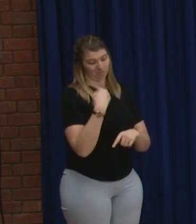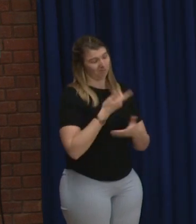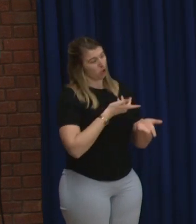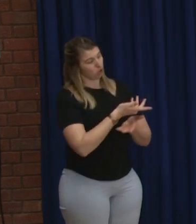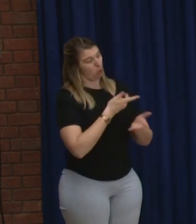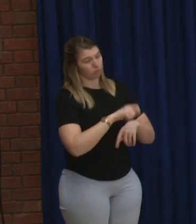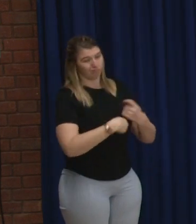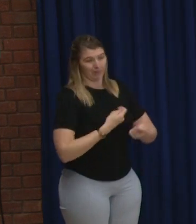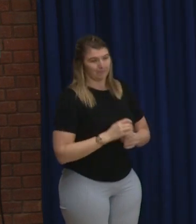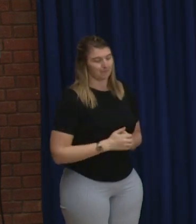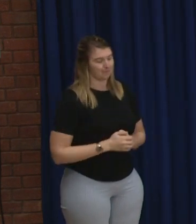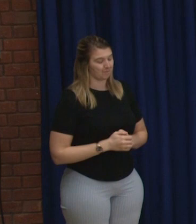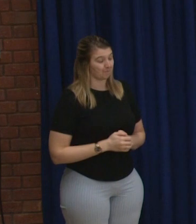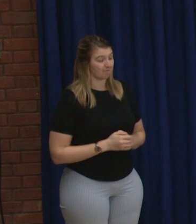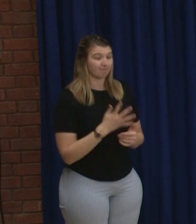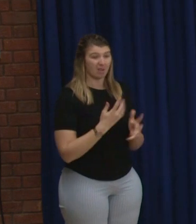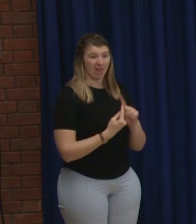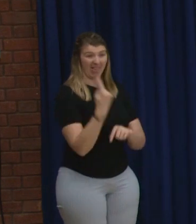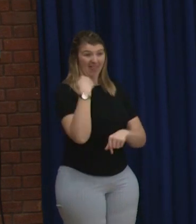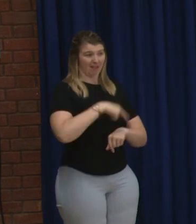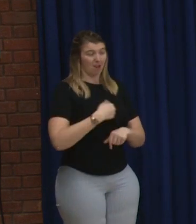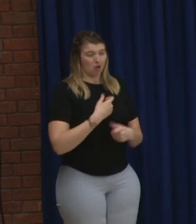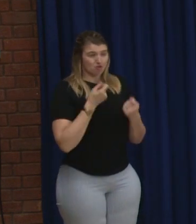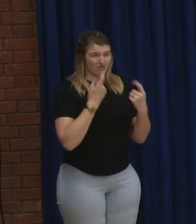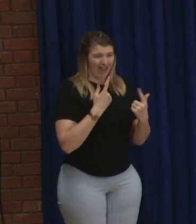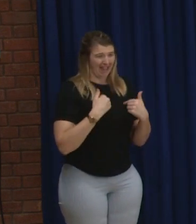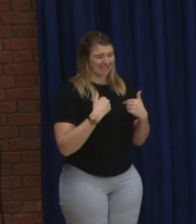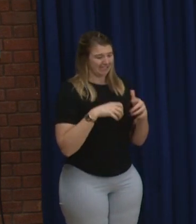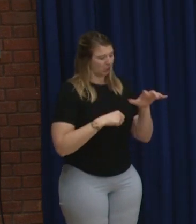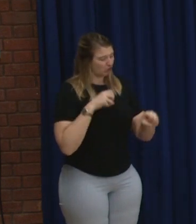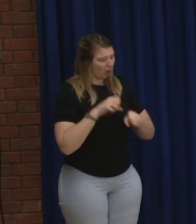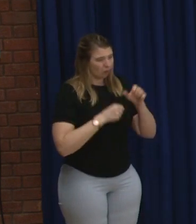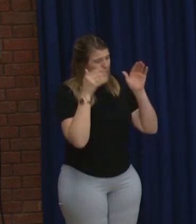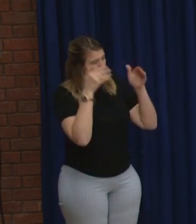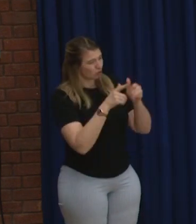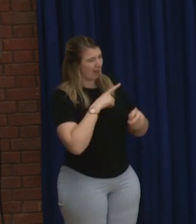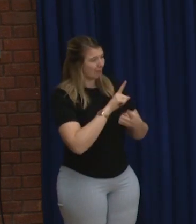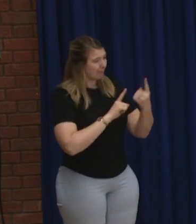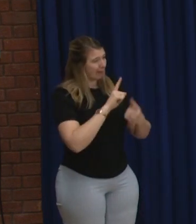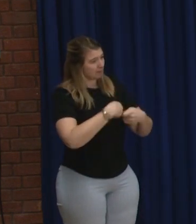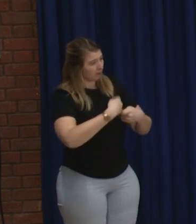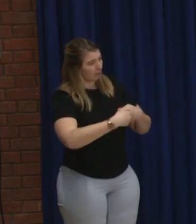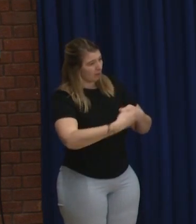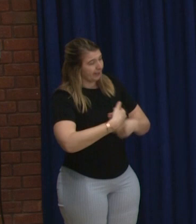kind of knew I struggled to concentrate in long meetings and yeah, University was a bit tough,